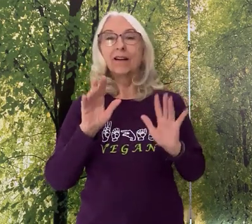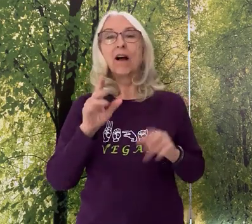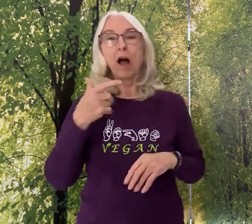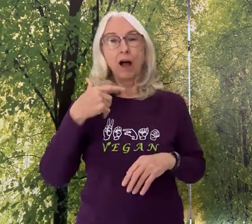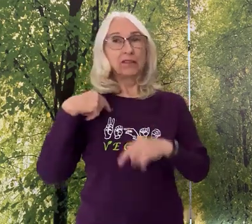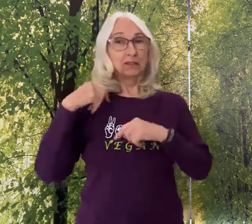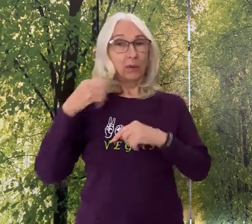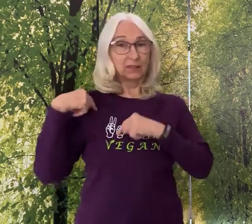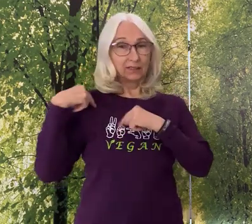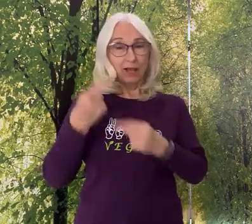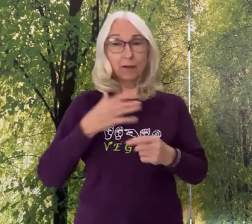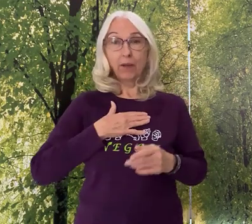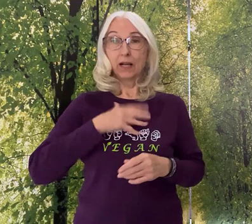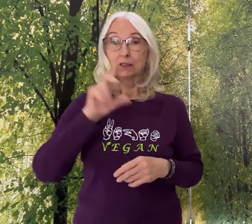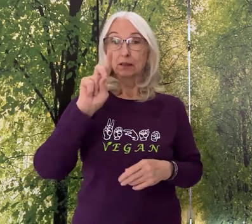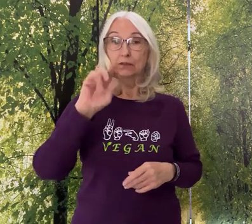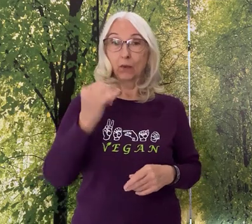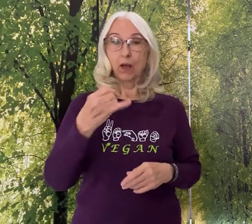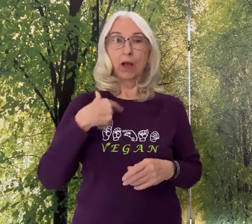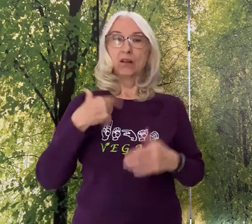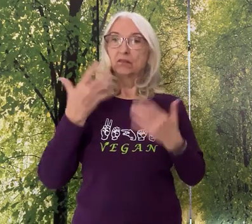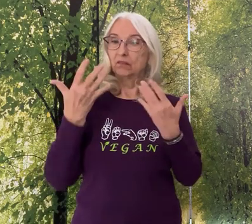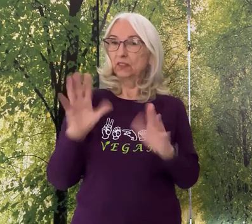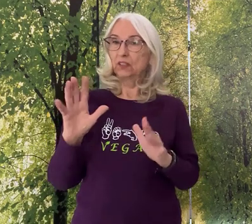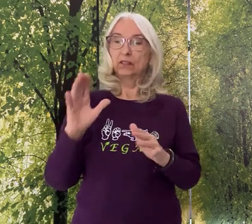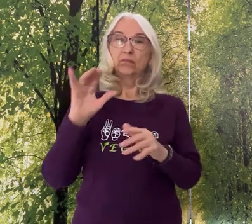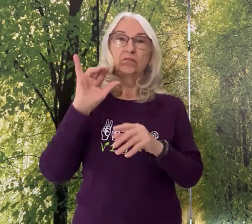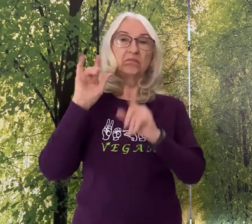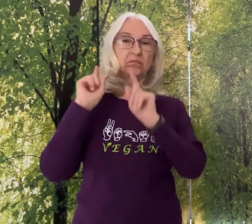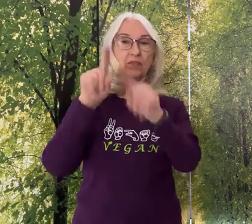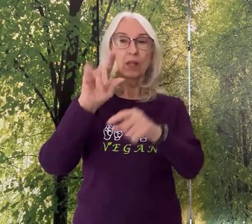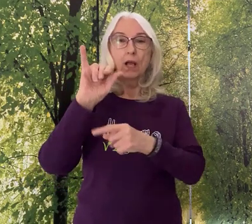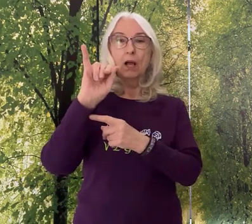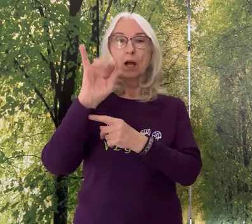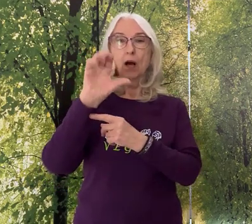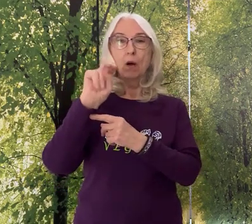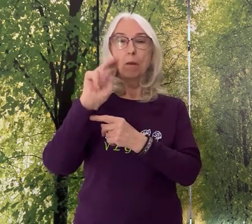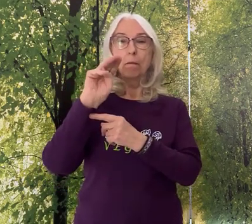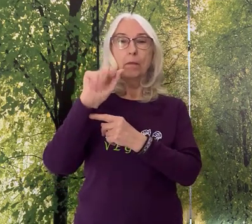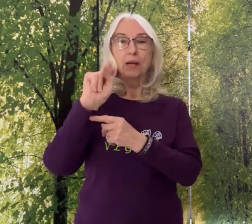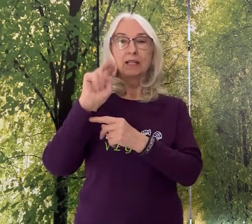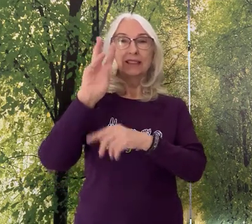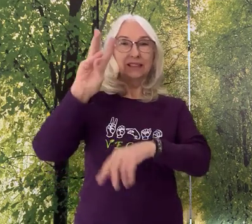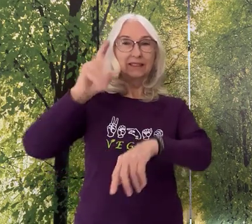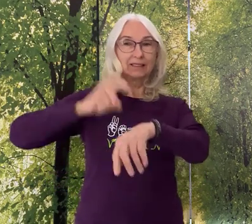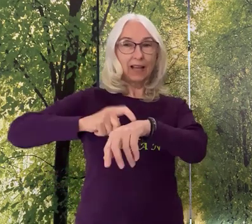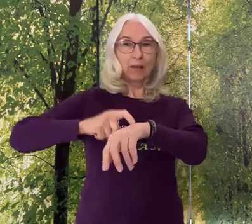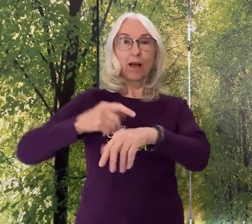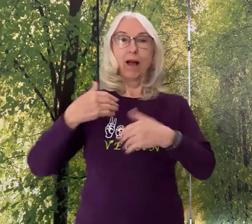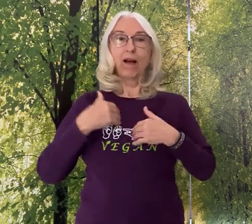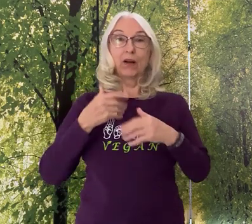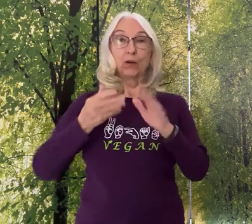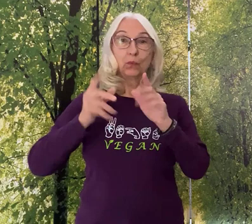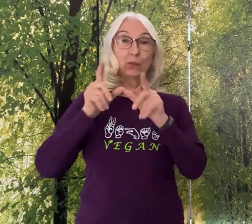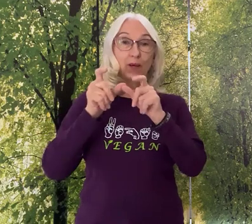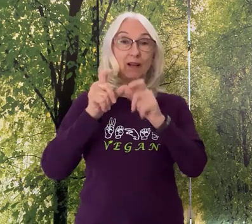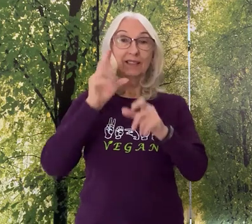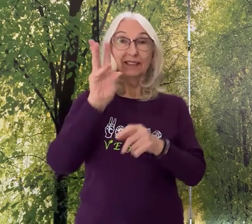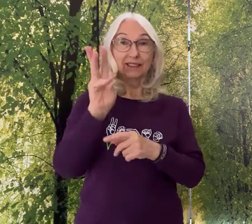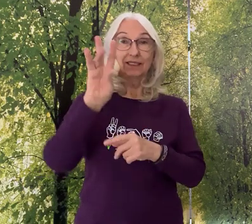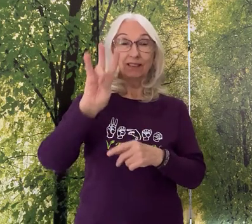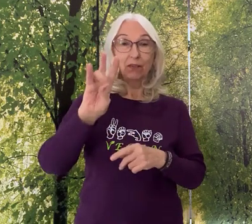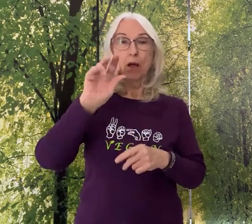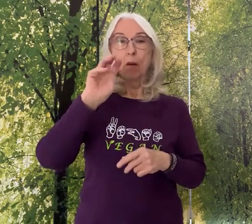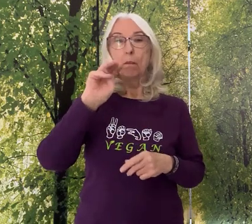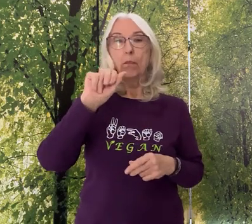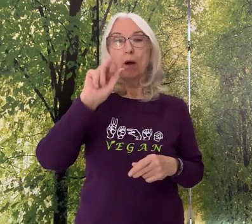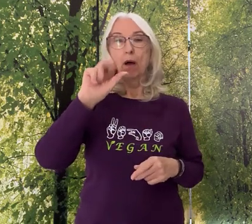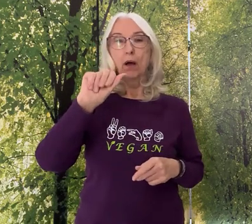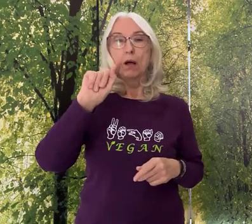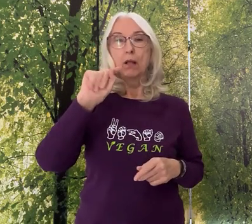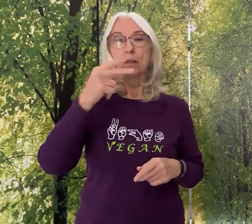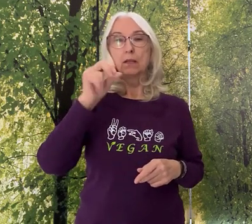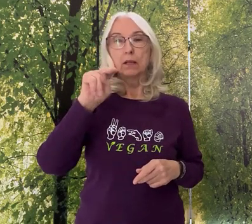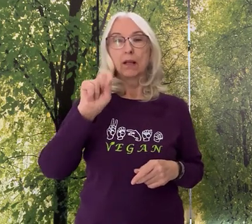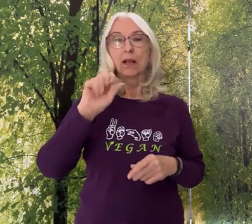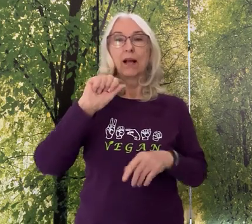So, since my diagnosis, I’ve done the Ironman six times, have run 67 marathons and